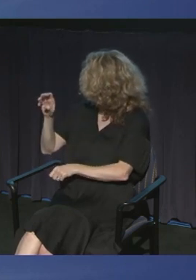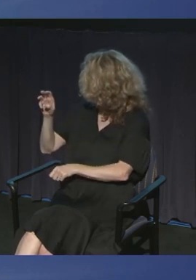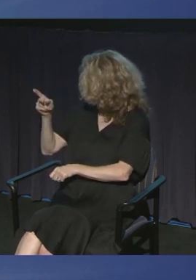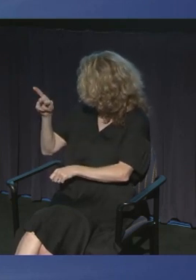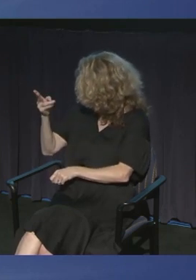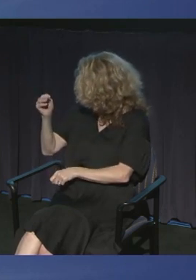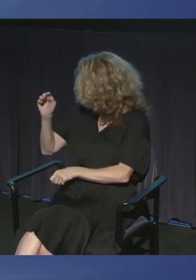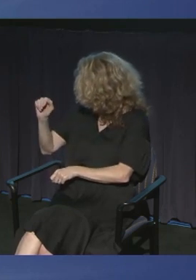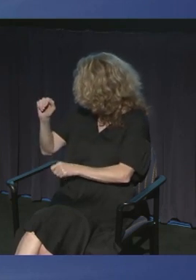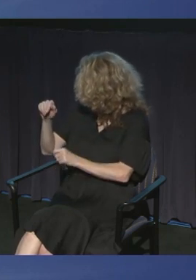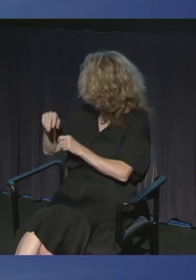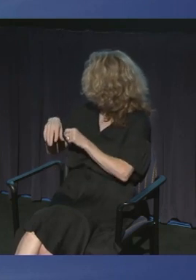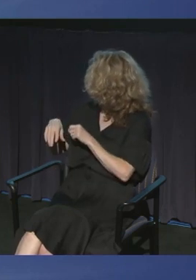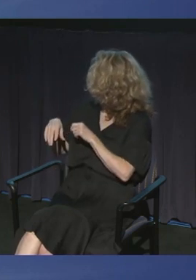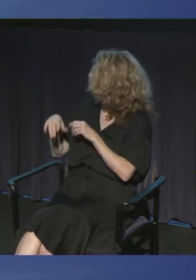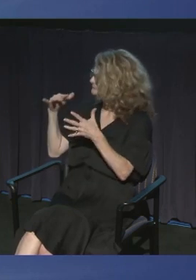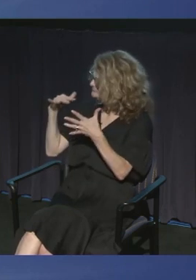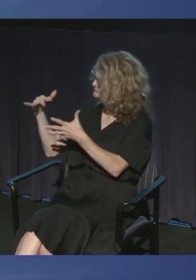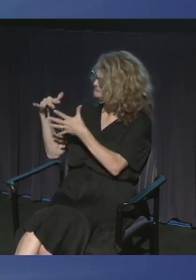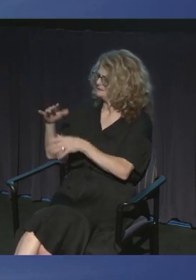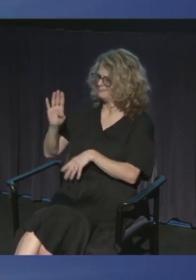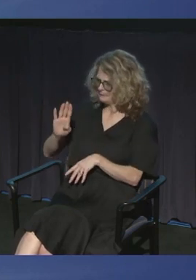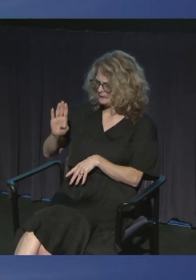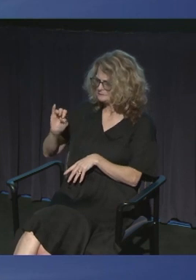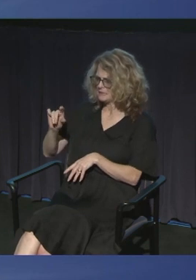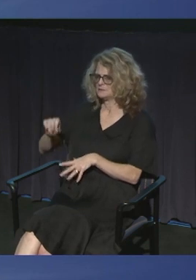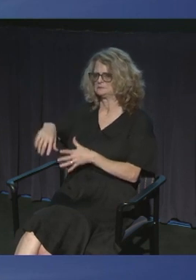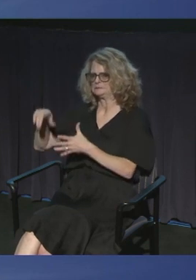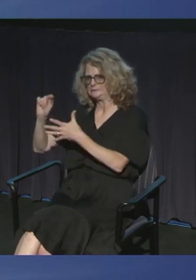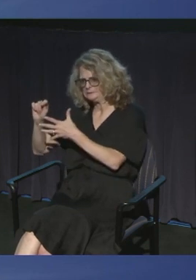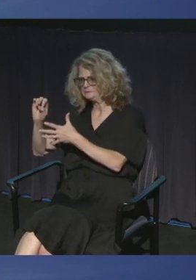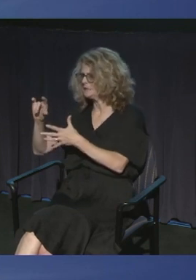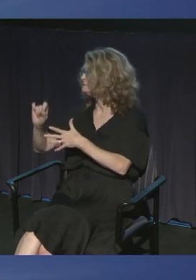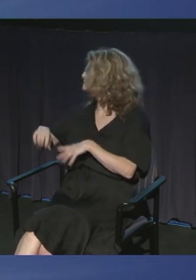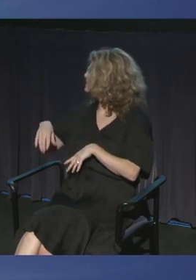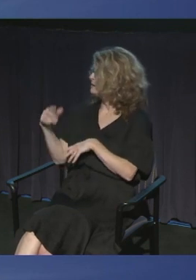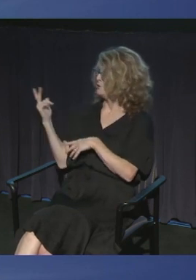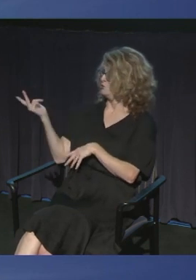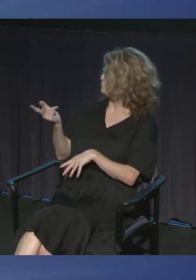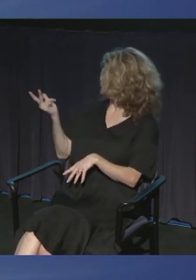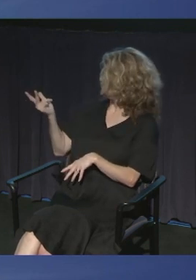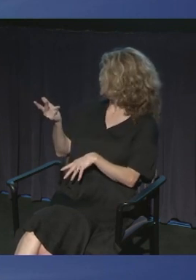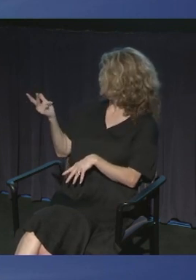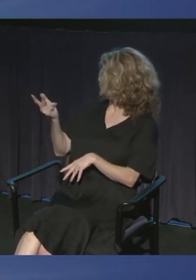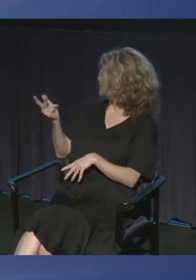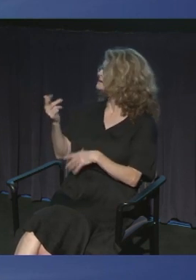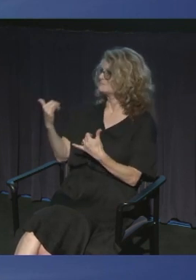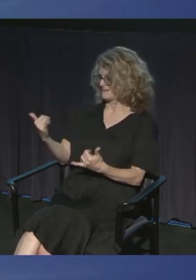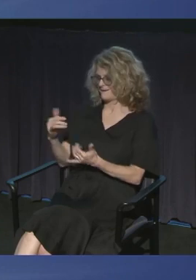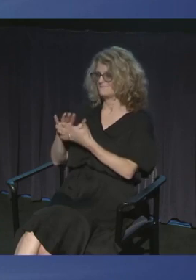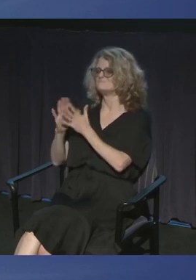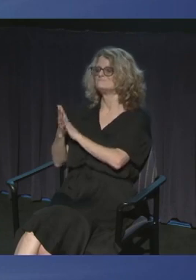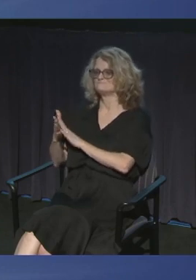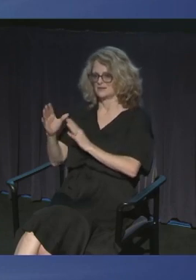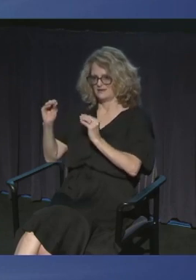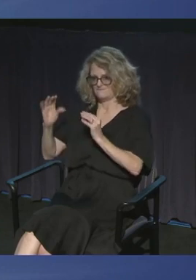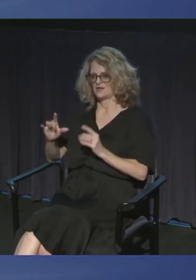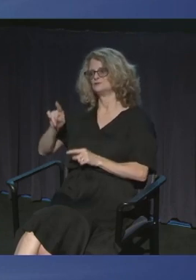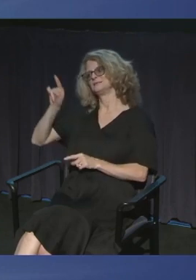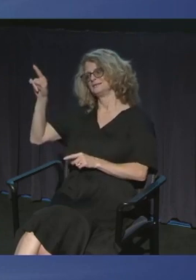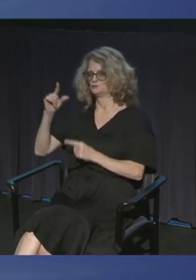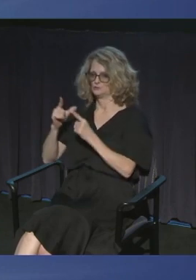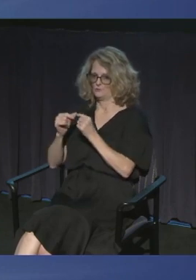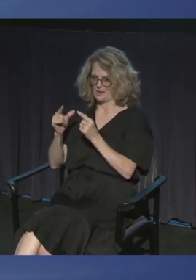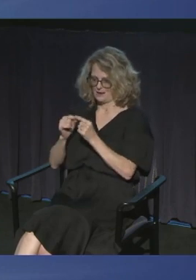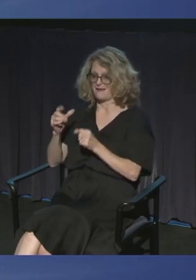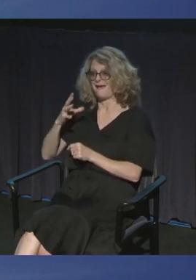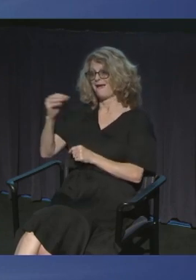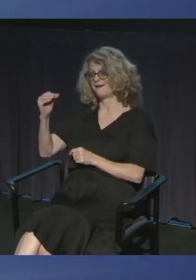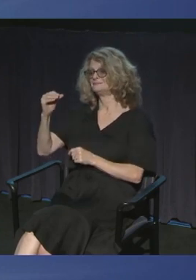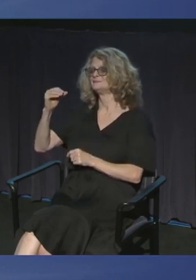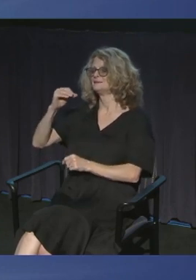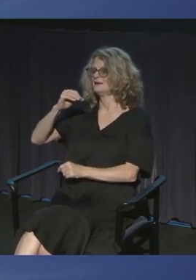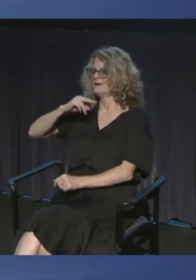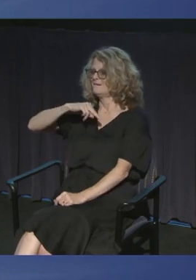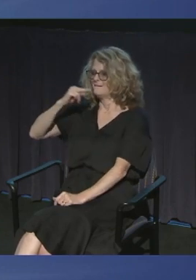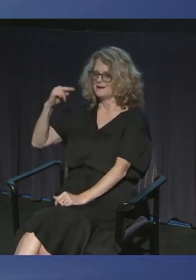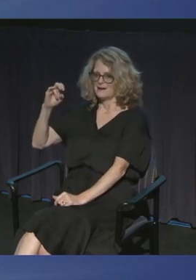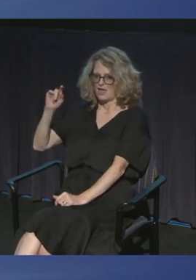ARE IN PHARMA. AND MANY OF HIS